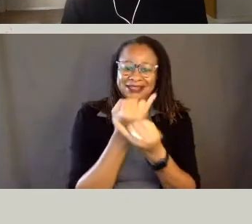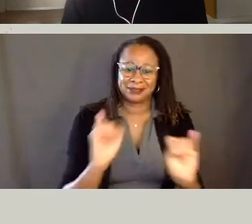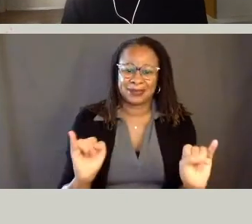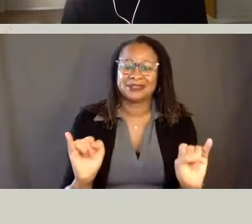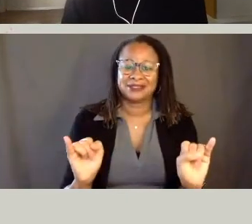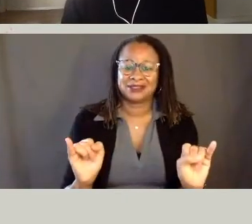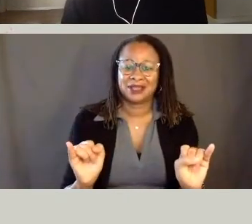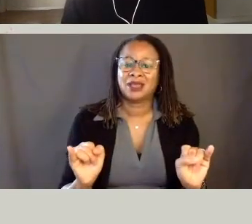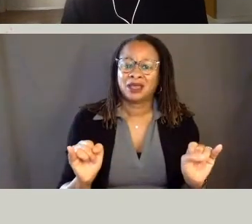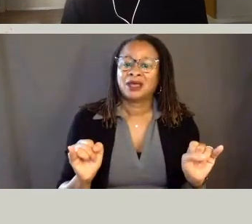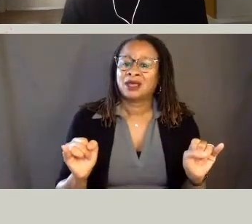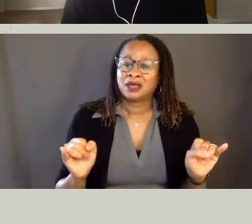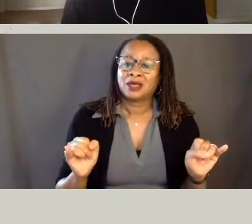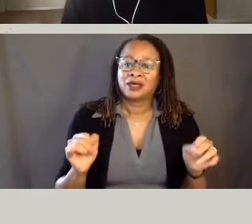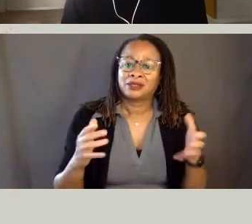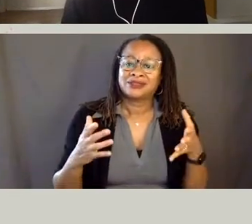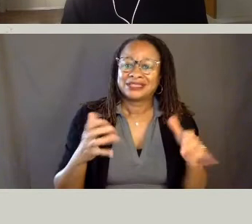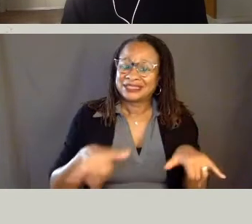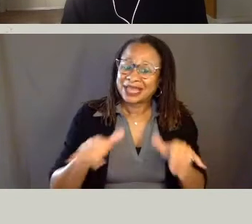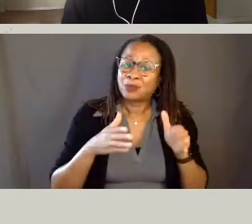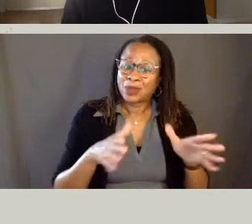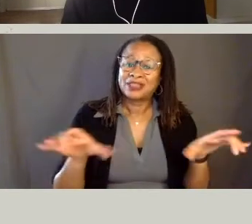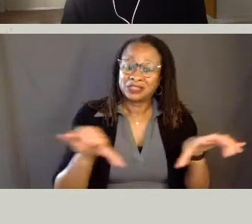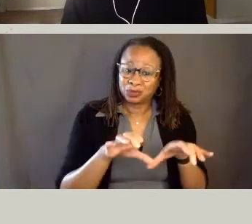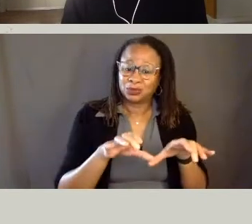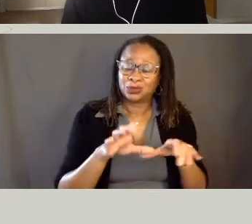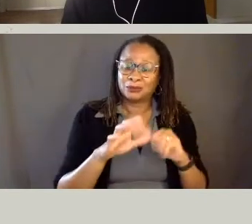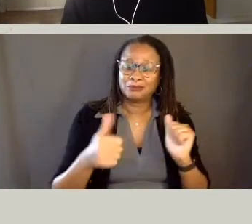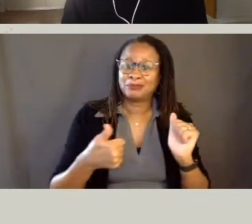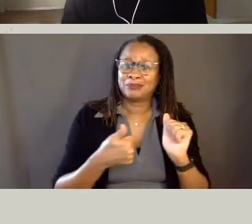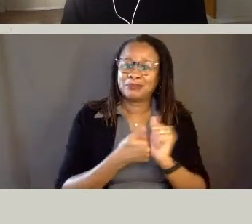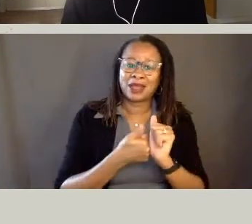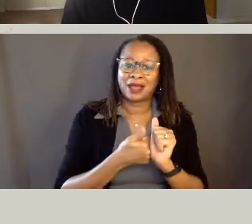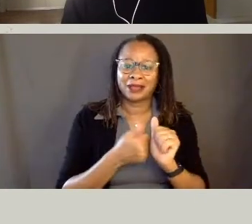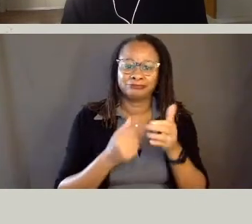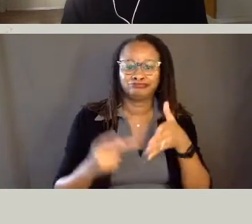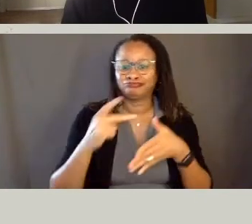the way they do behind a masterpiece I guess.